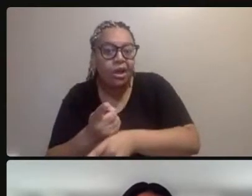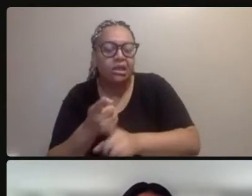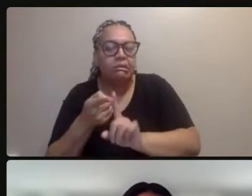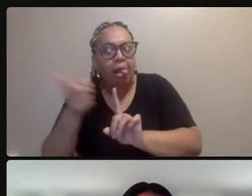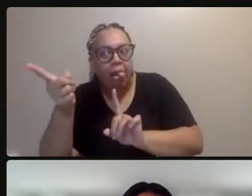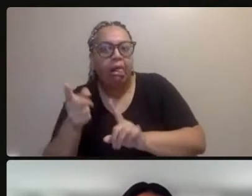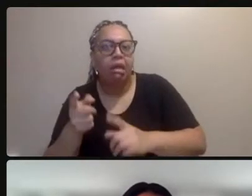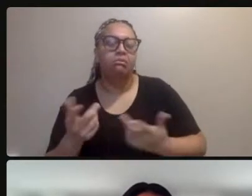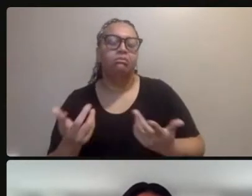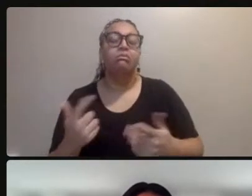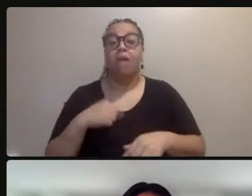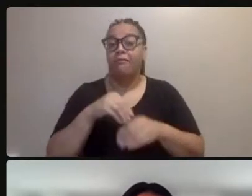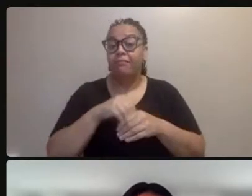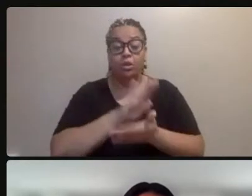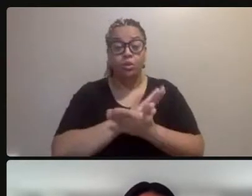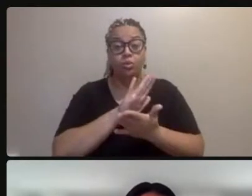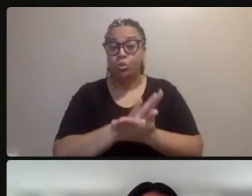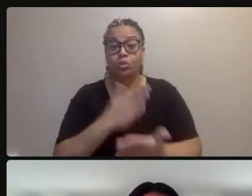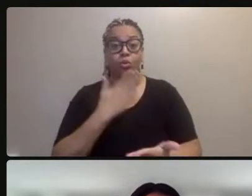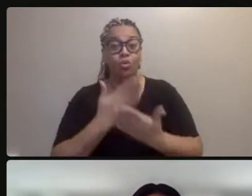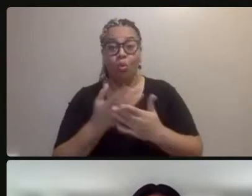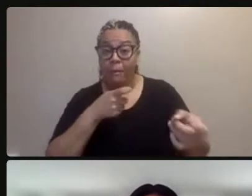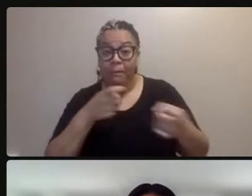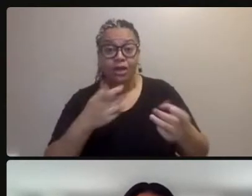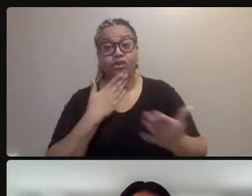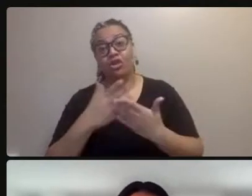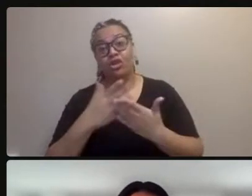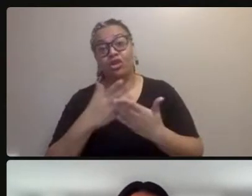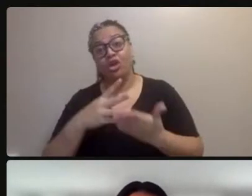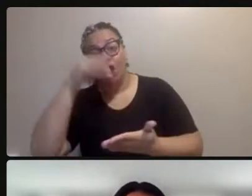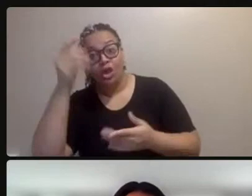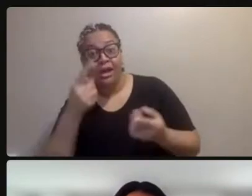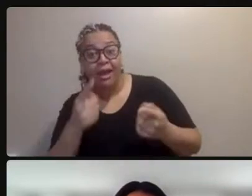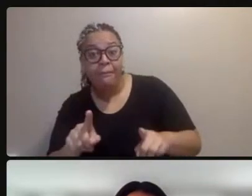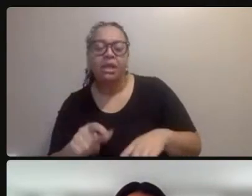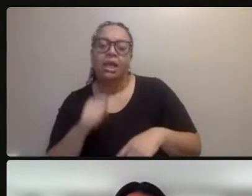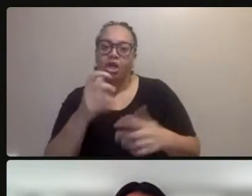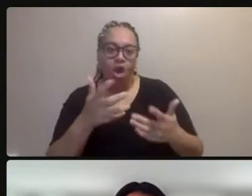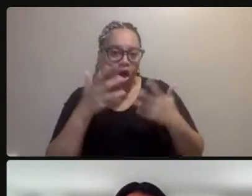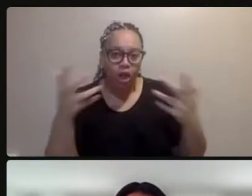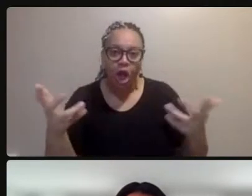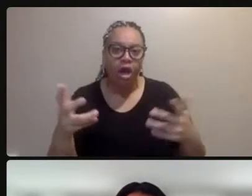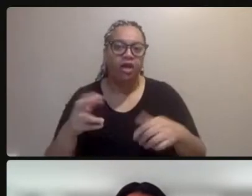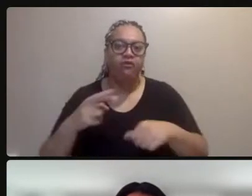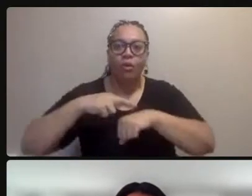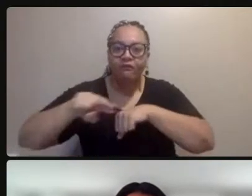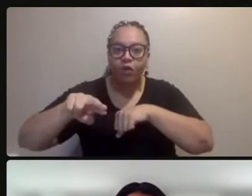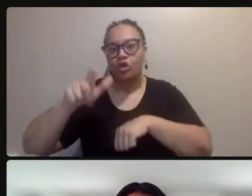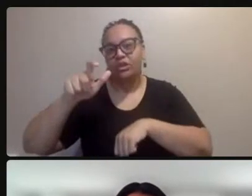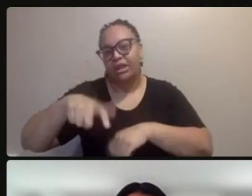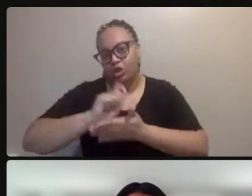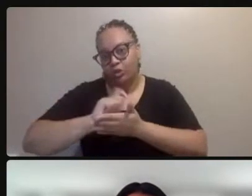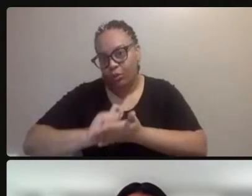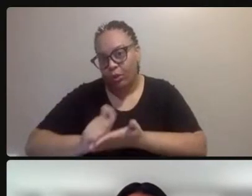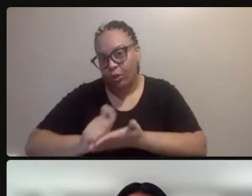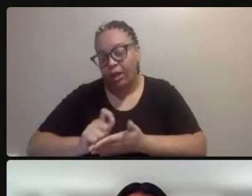IS IT ACCURATE? I'VE BEN IN SCHOOLS WHERE